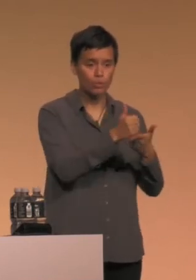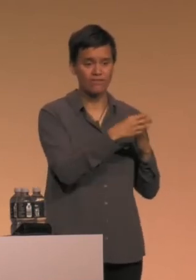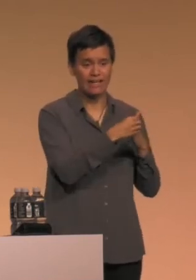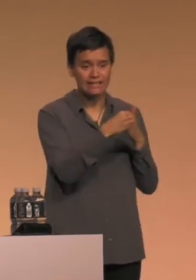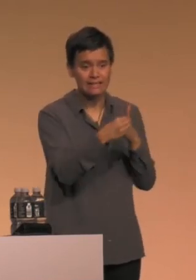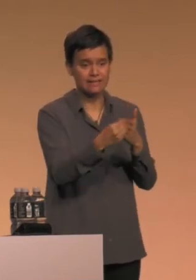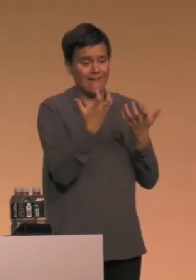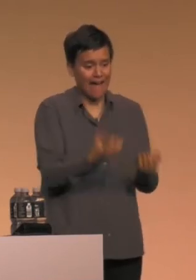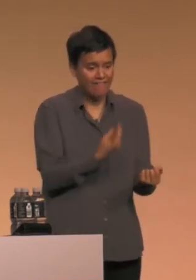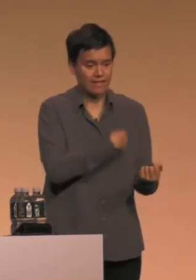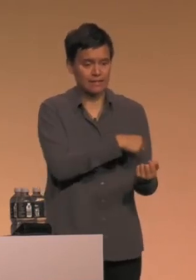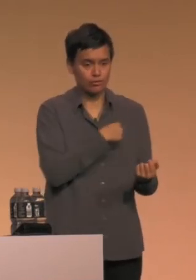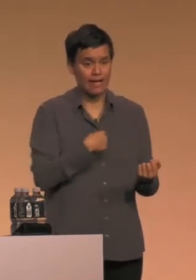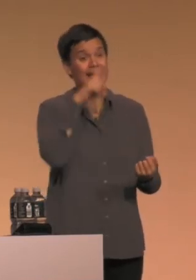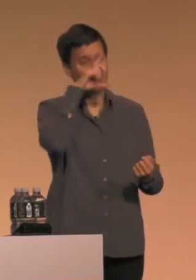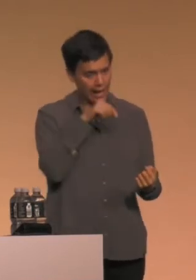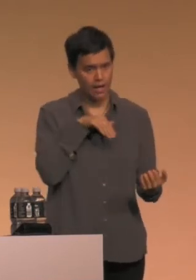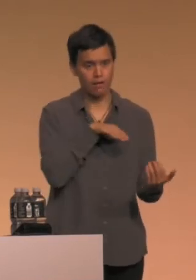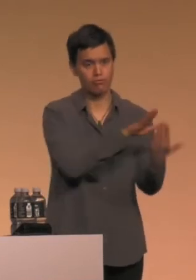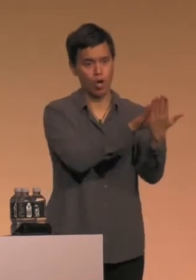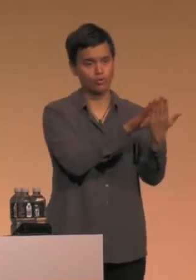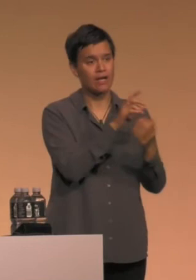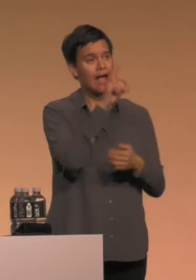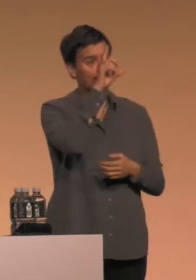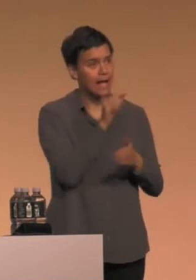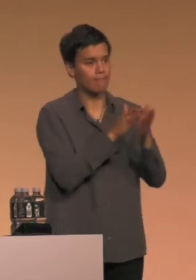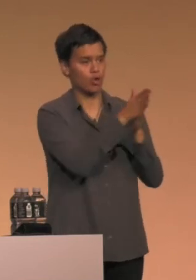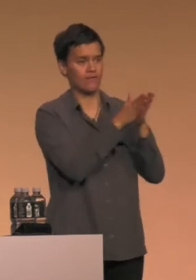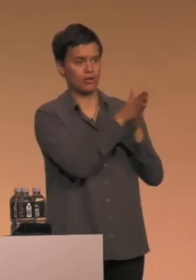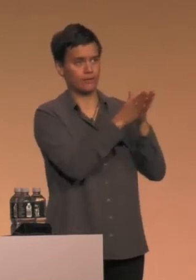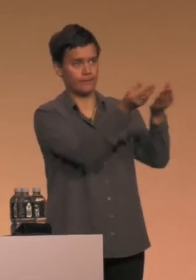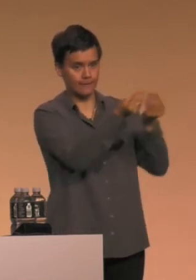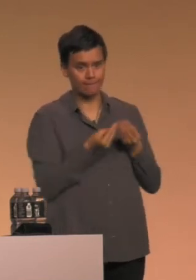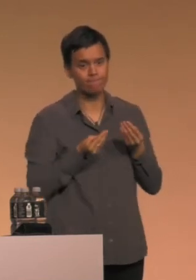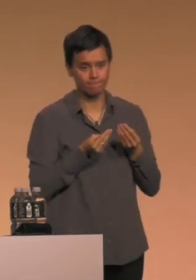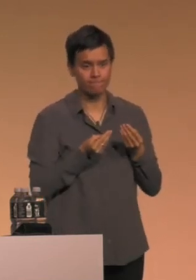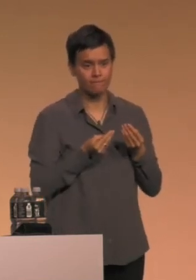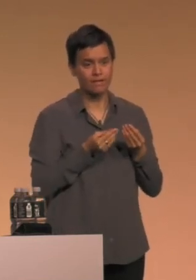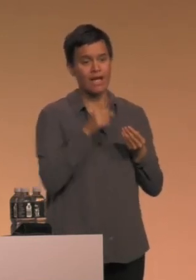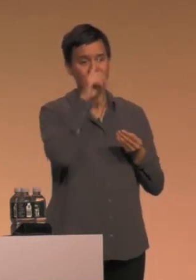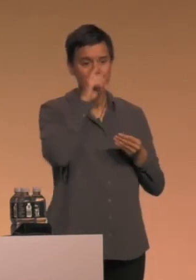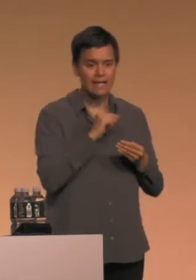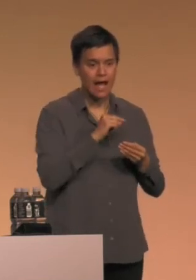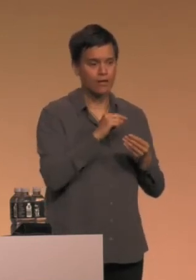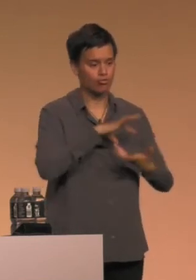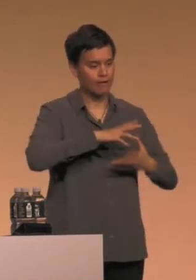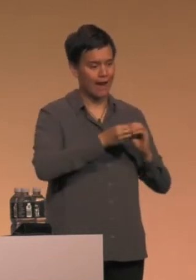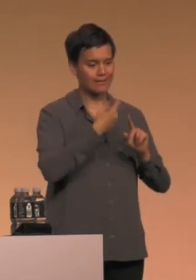and approachable, can tap into their motivations, and create and sustain positive, fulfilling practice